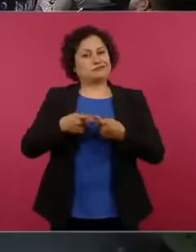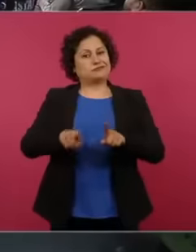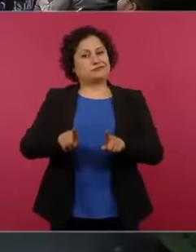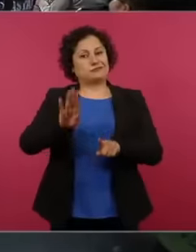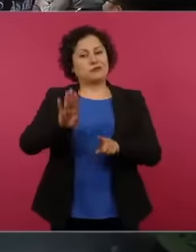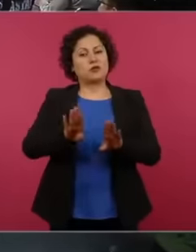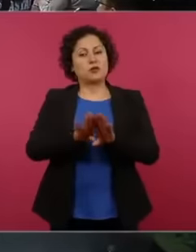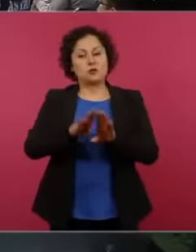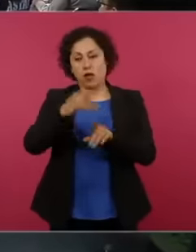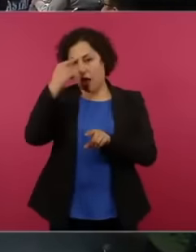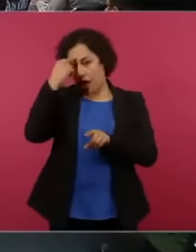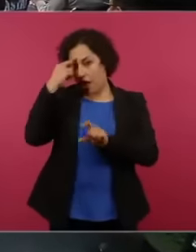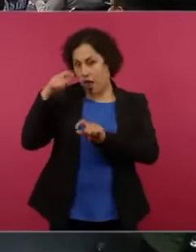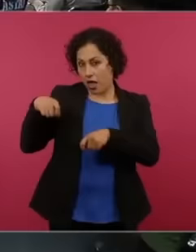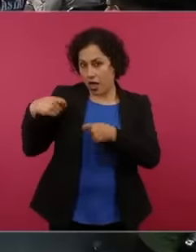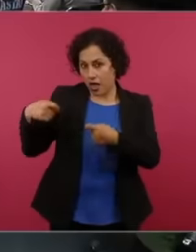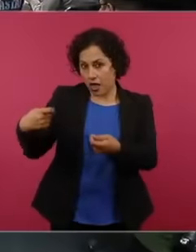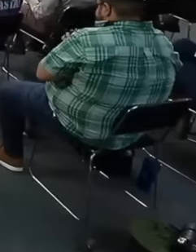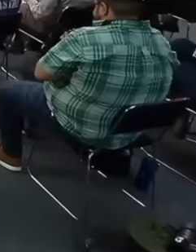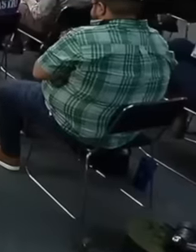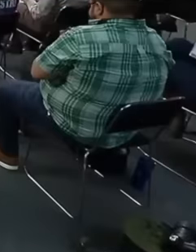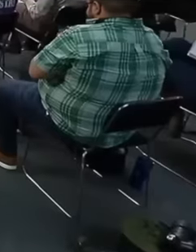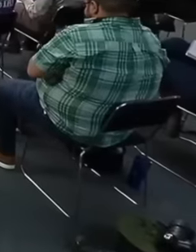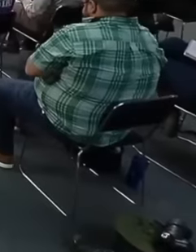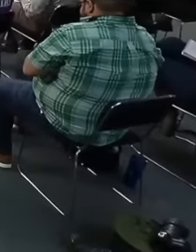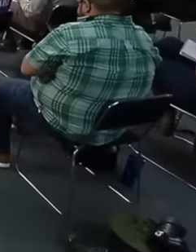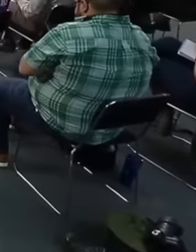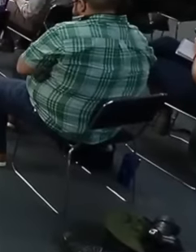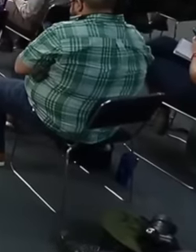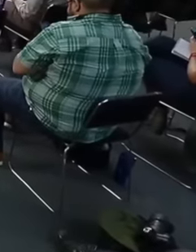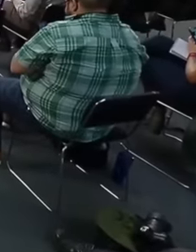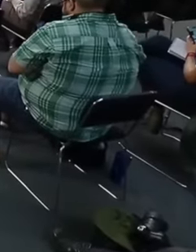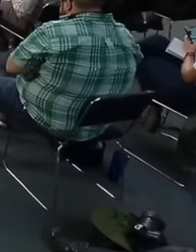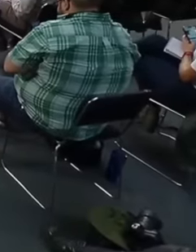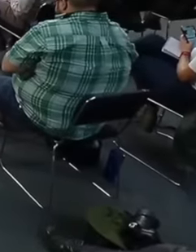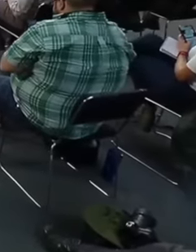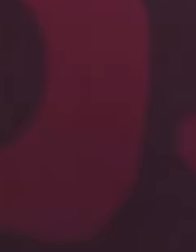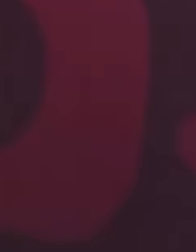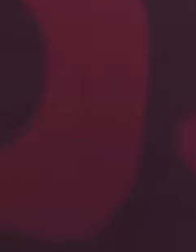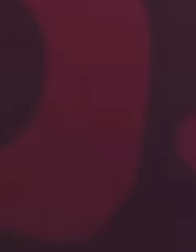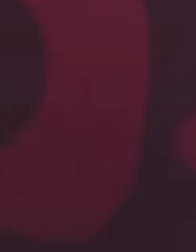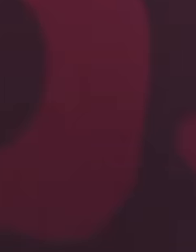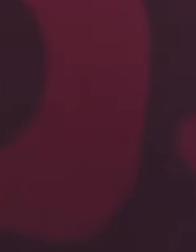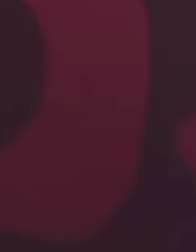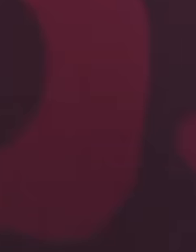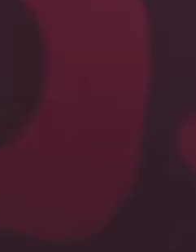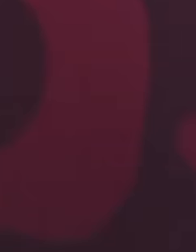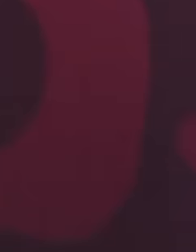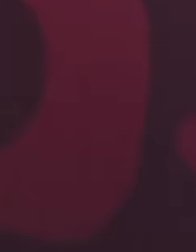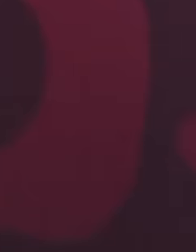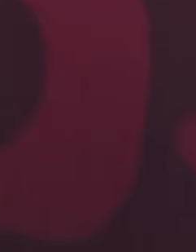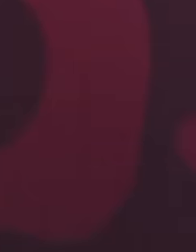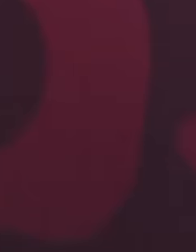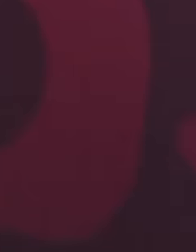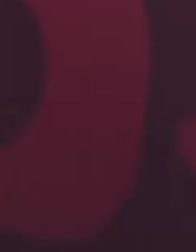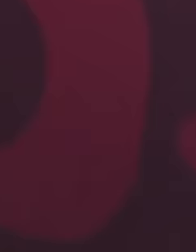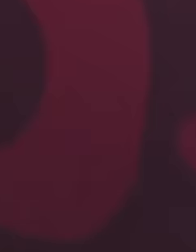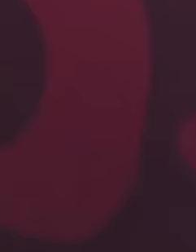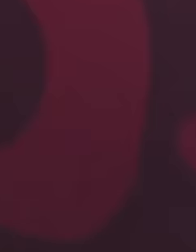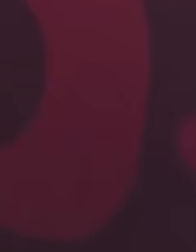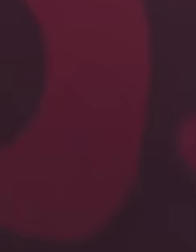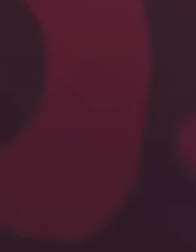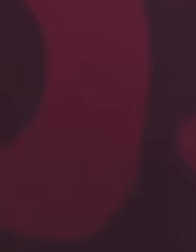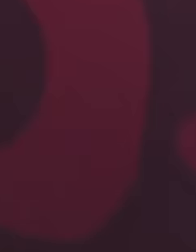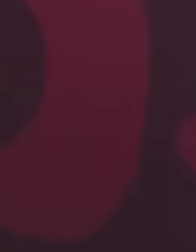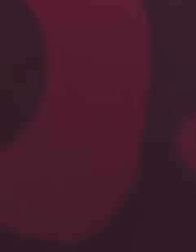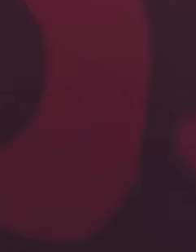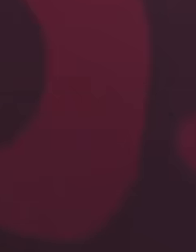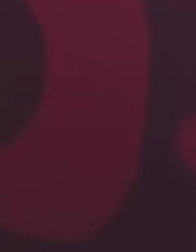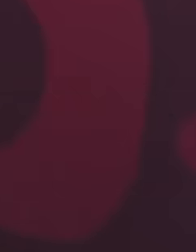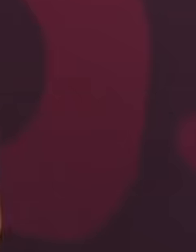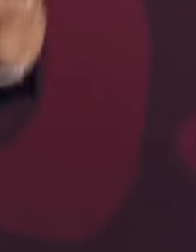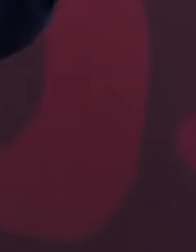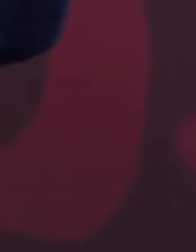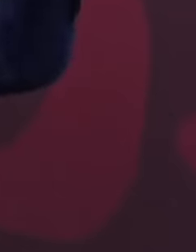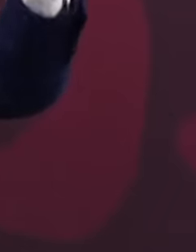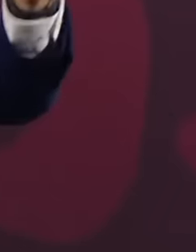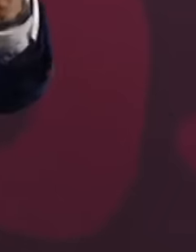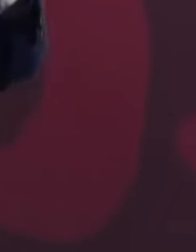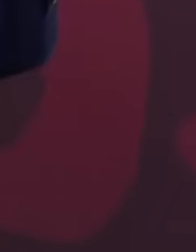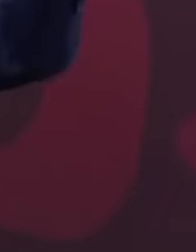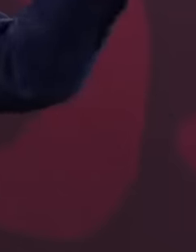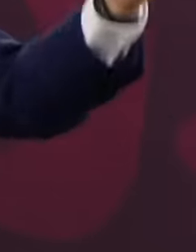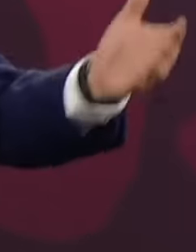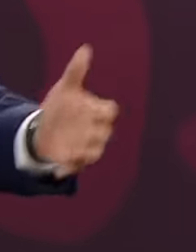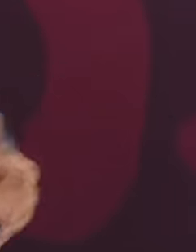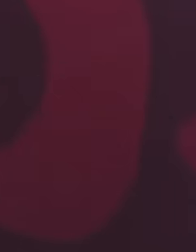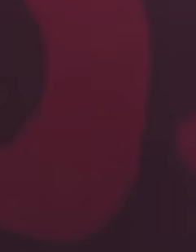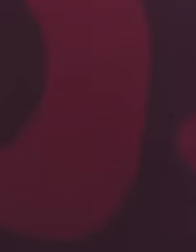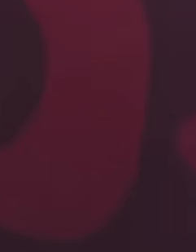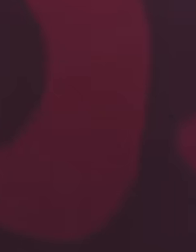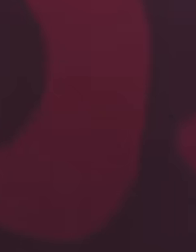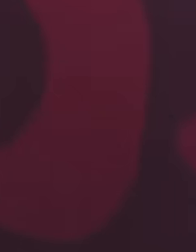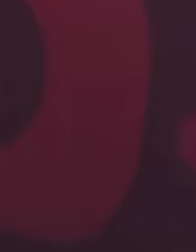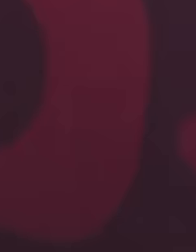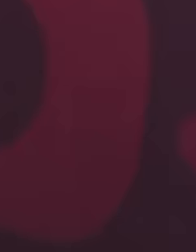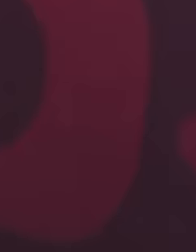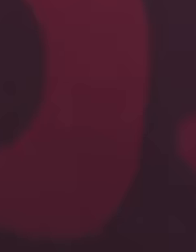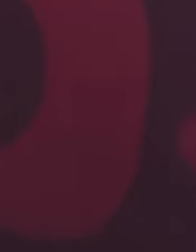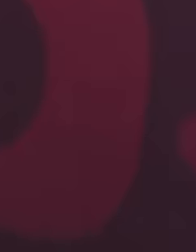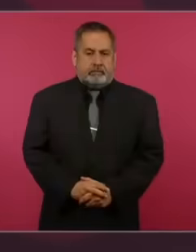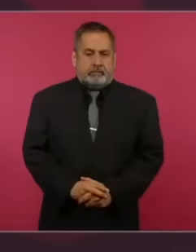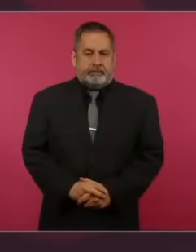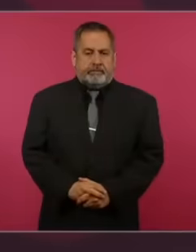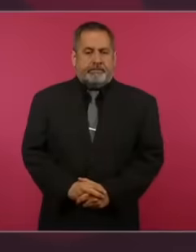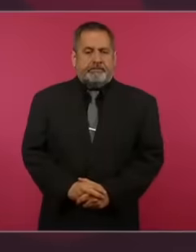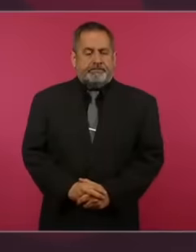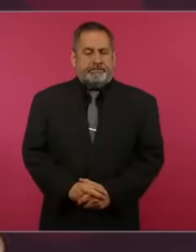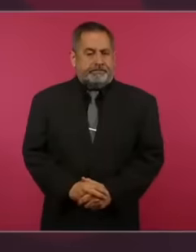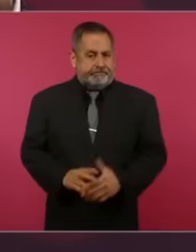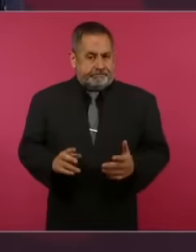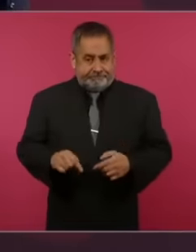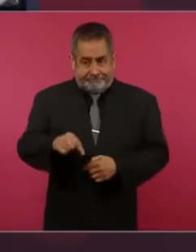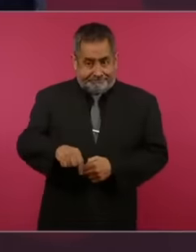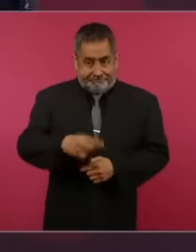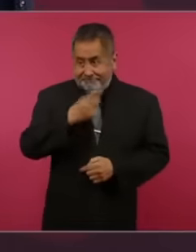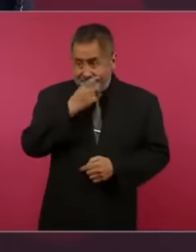always a politically avant-garde city. Well, they chose me here despite